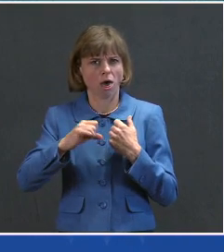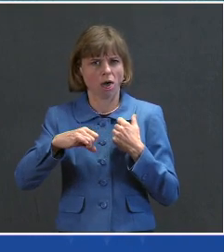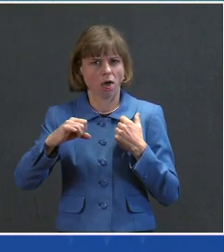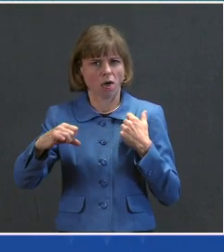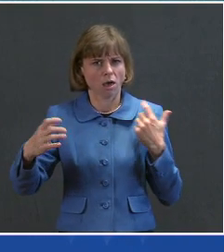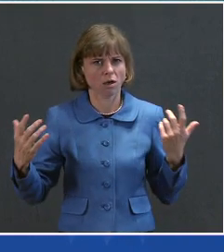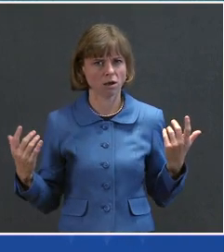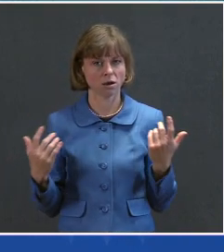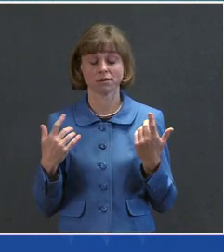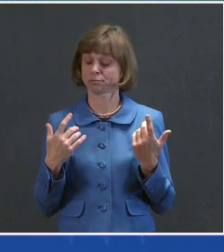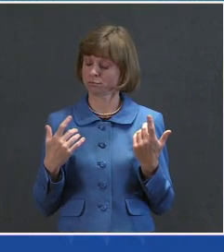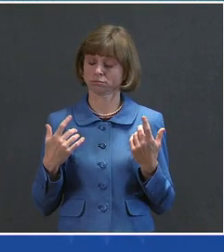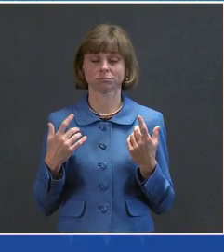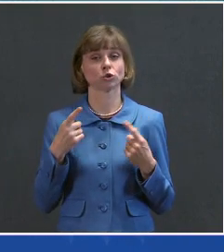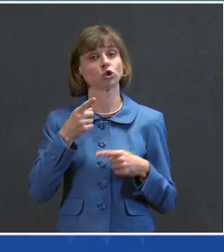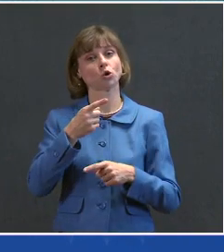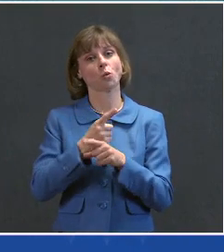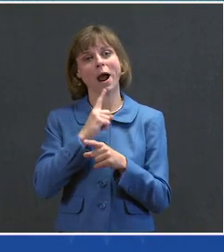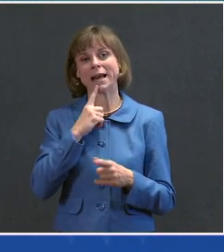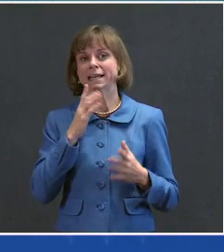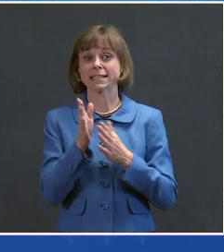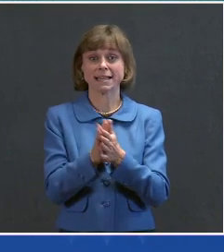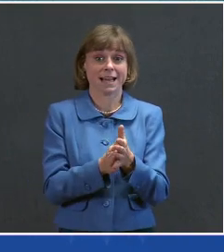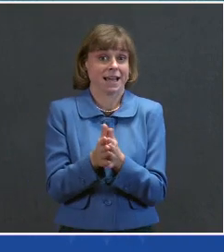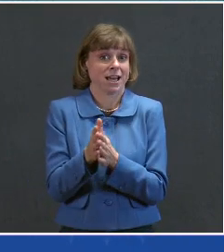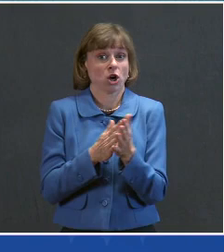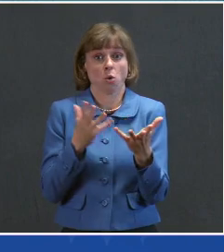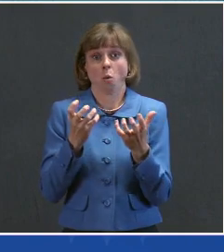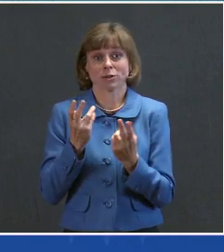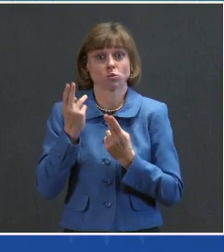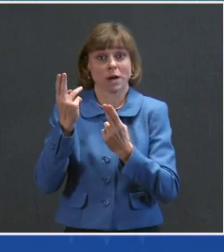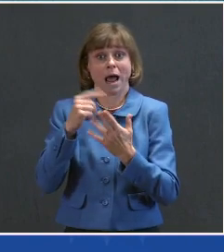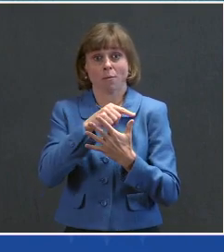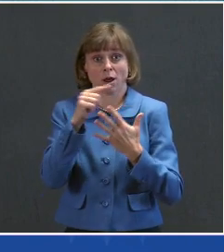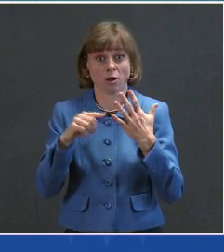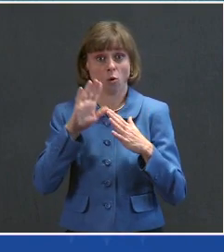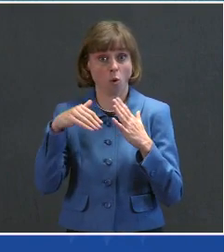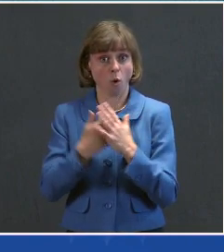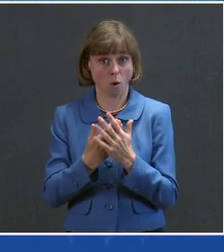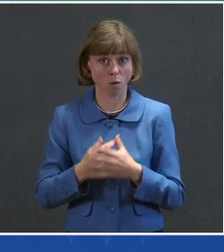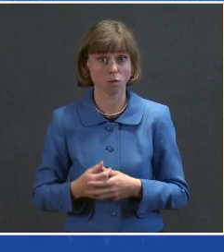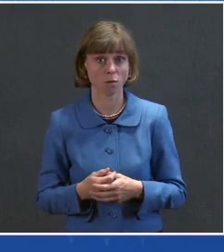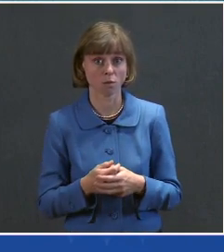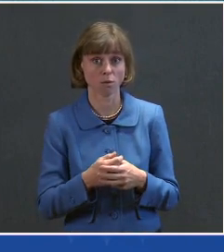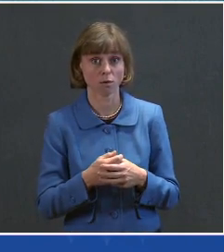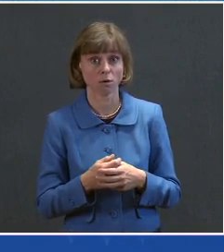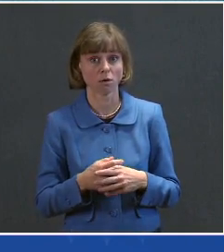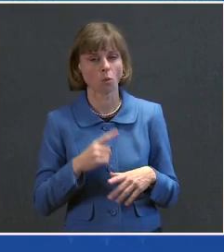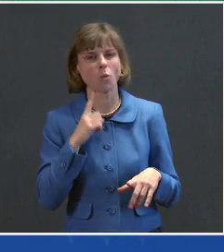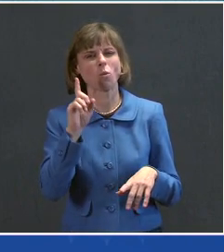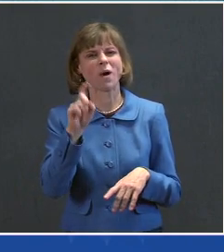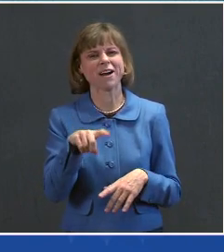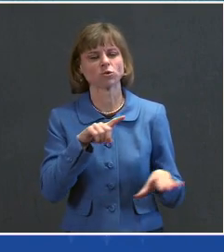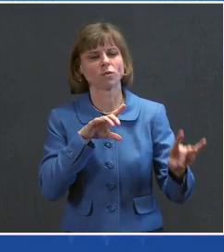And he's eager to nominate individuals to fill all of those spots. We need to find the right people and the right nominees,